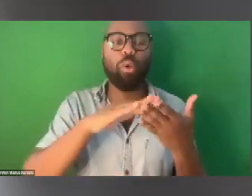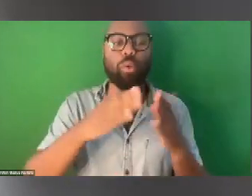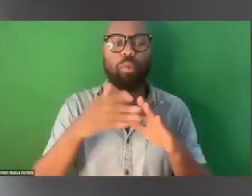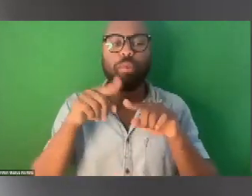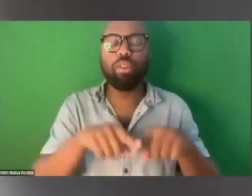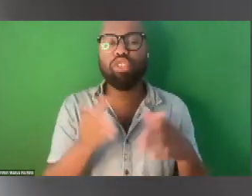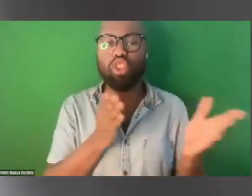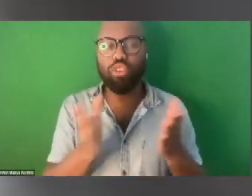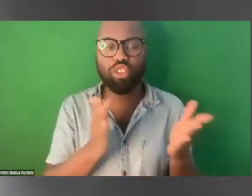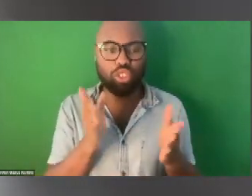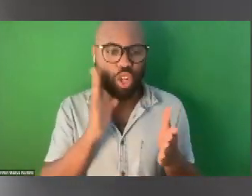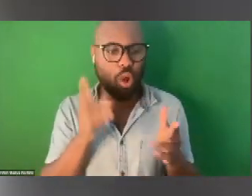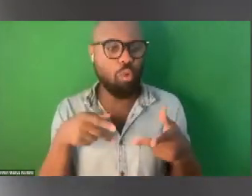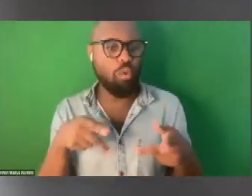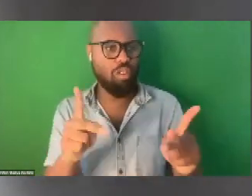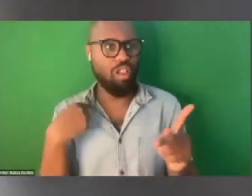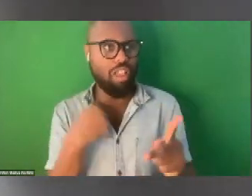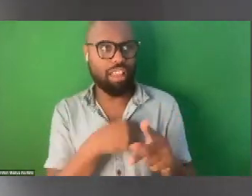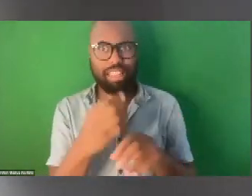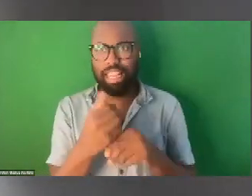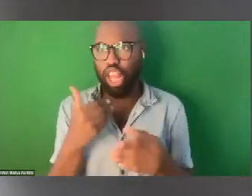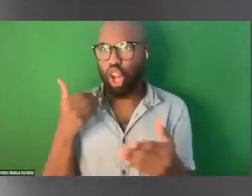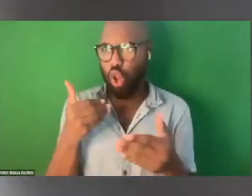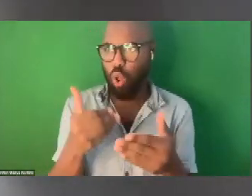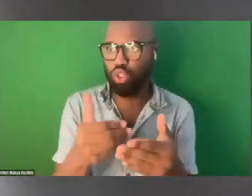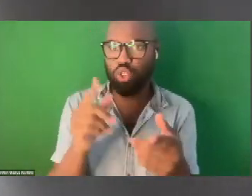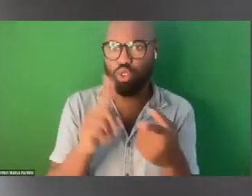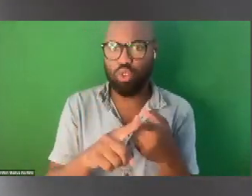closer to an understanding.